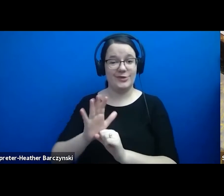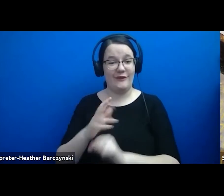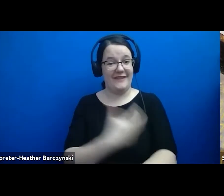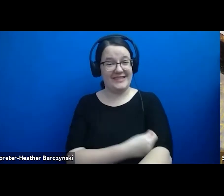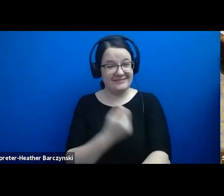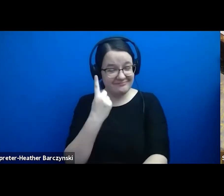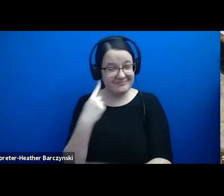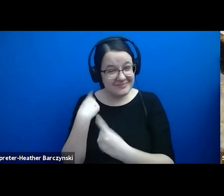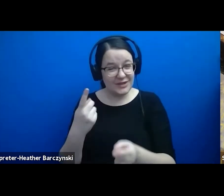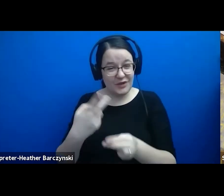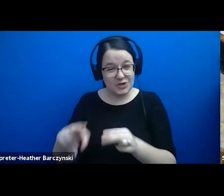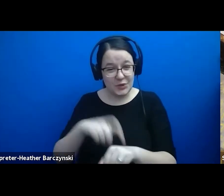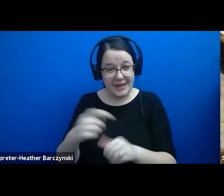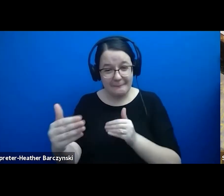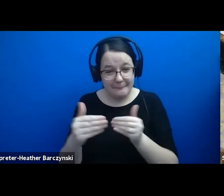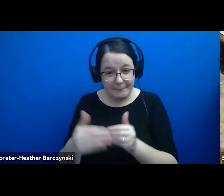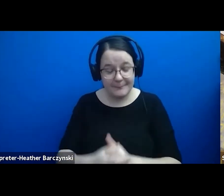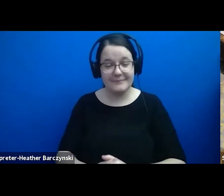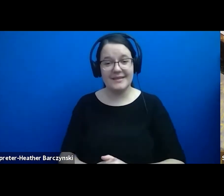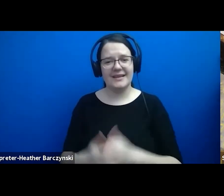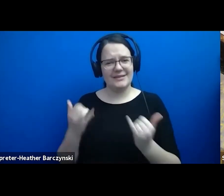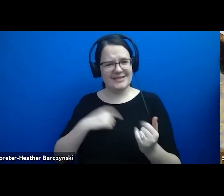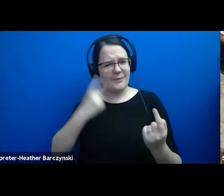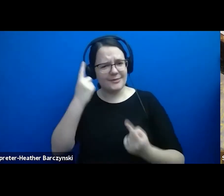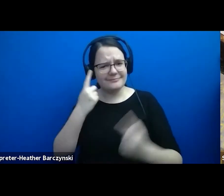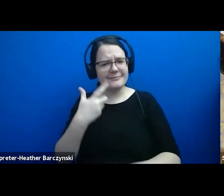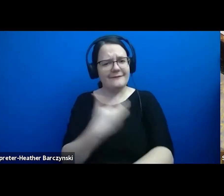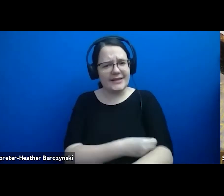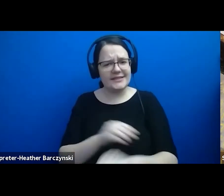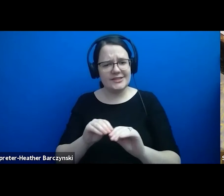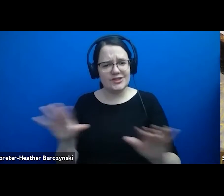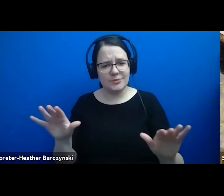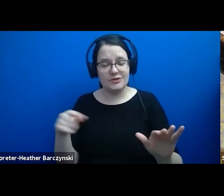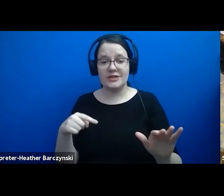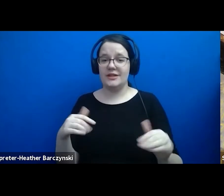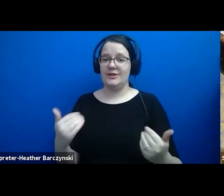that now we're talking about questions of vaccine distribution it's a fantastically fortunate place